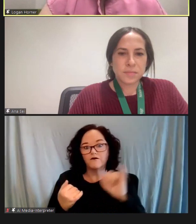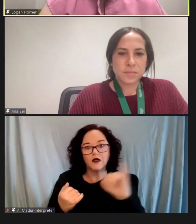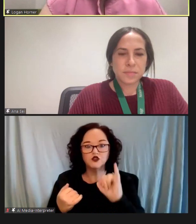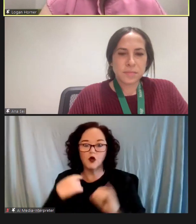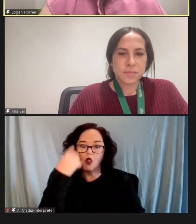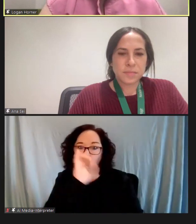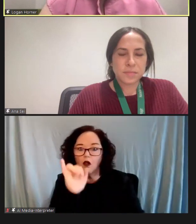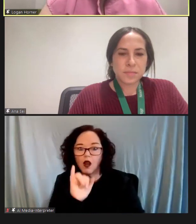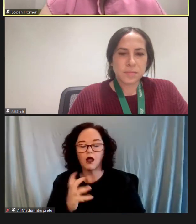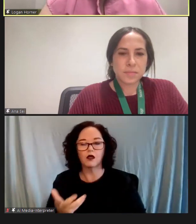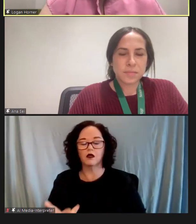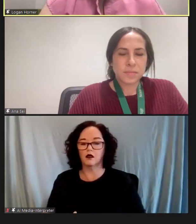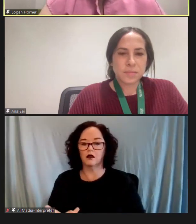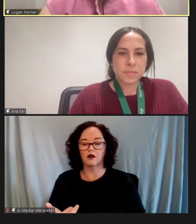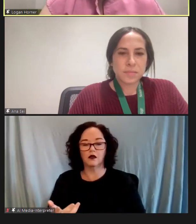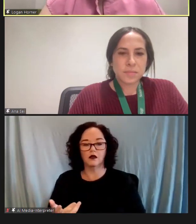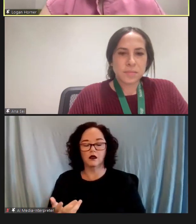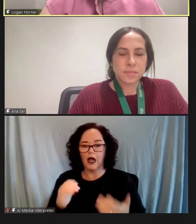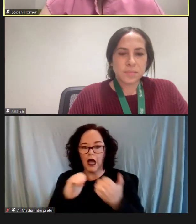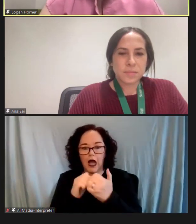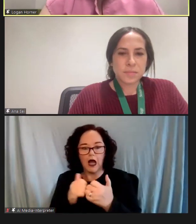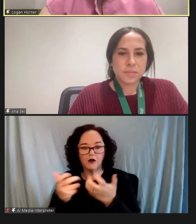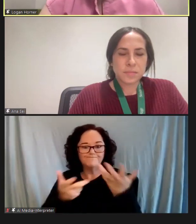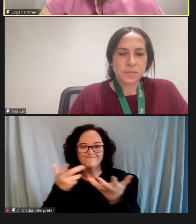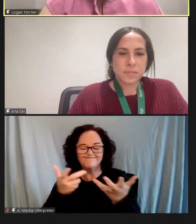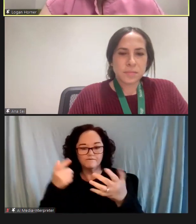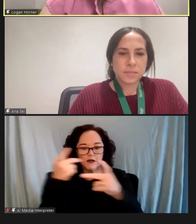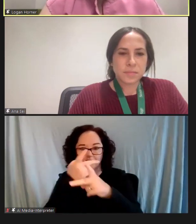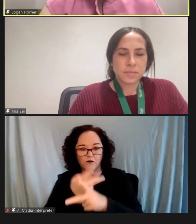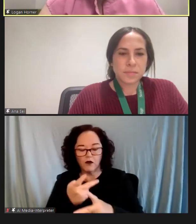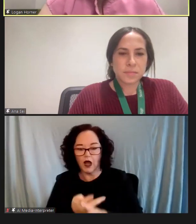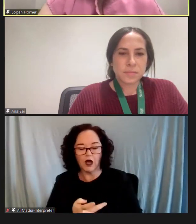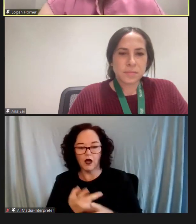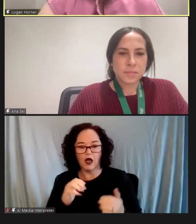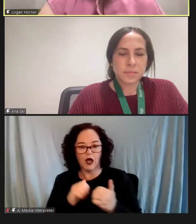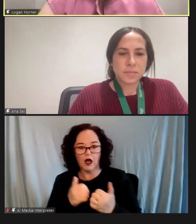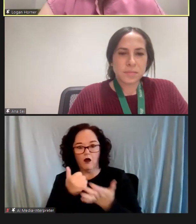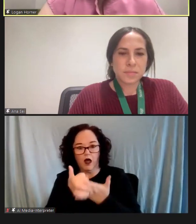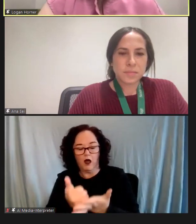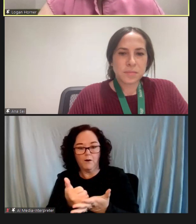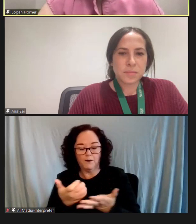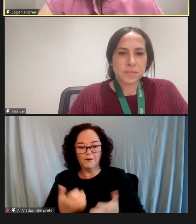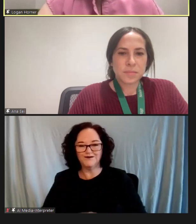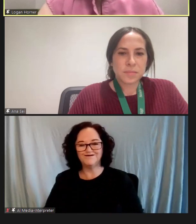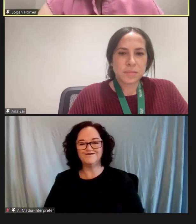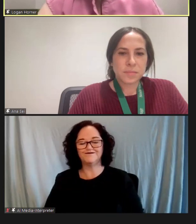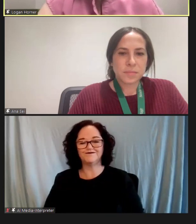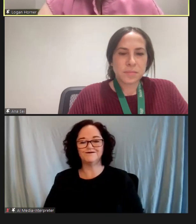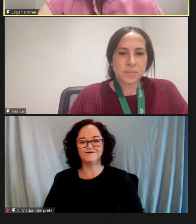how can we figure out how this is really